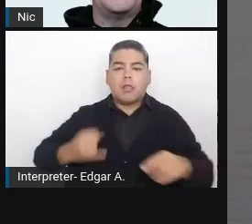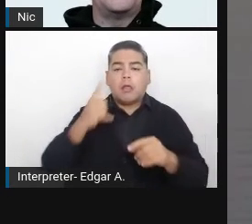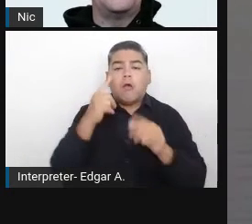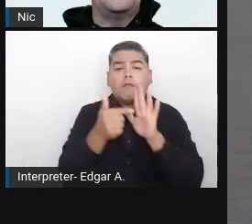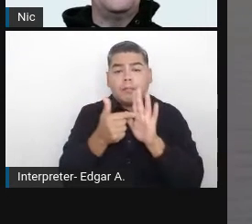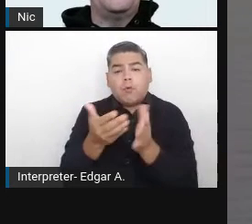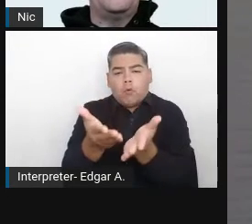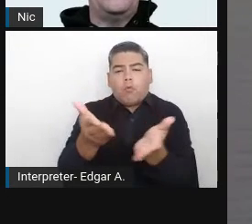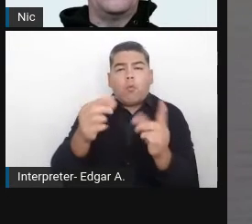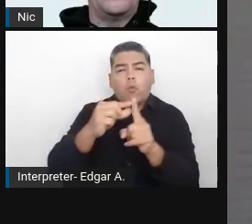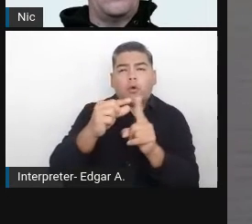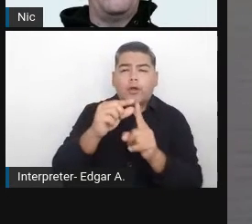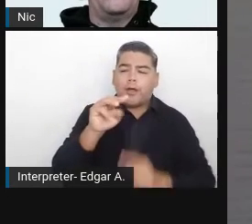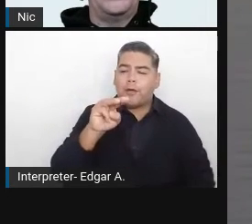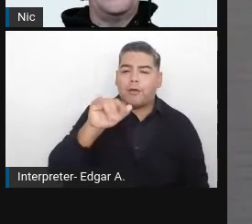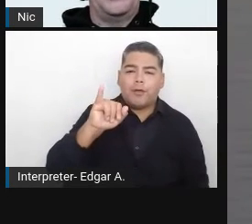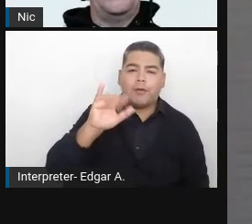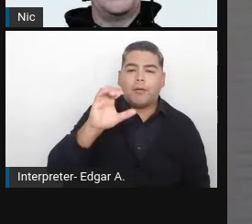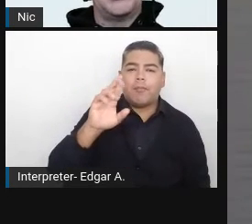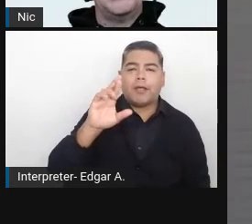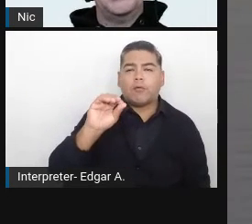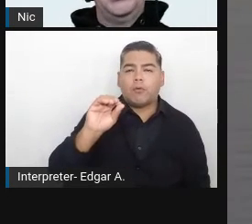this super uncomfortable experience.